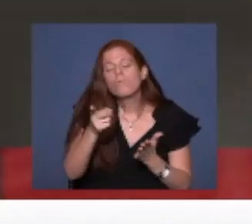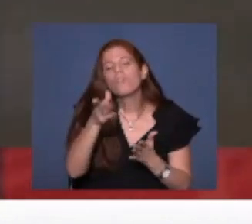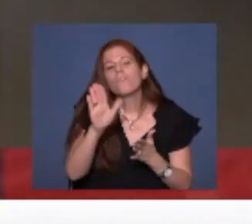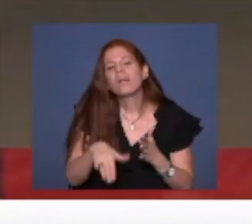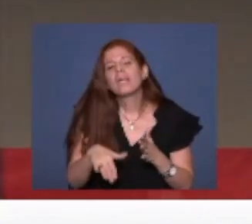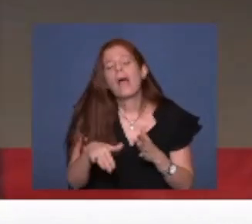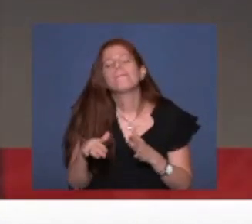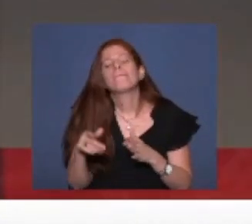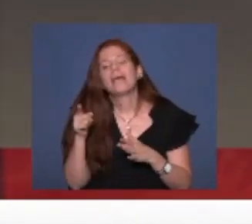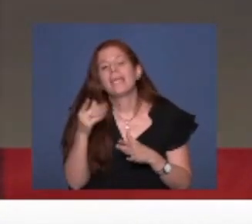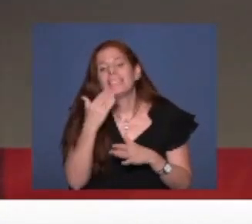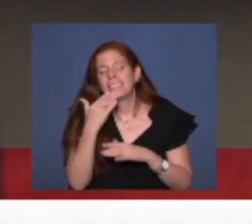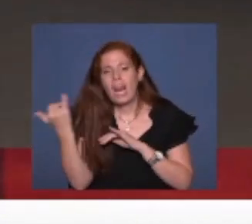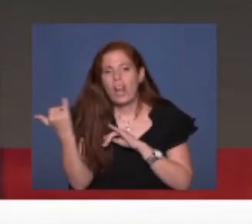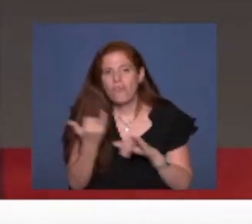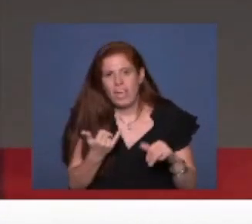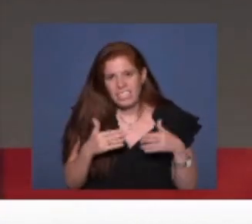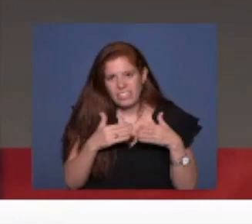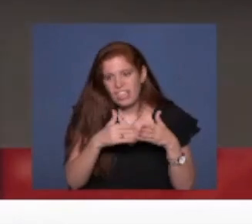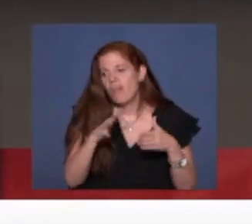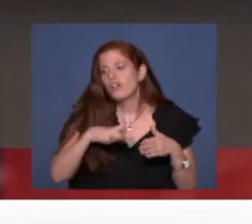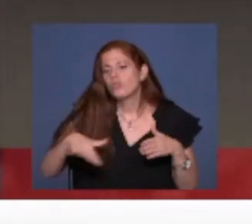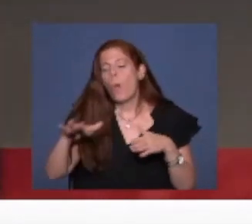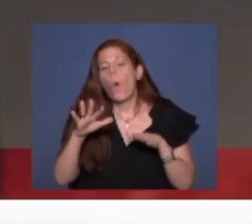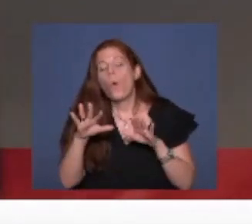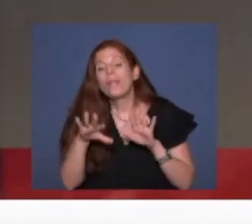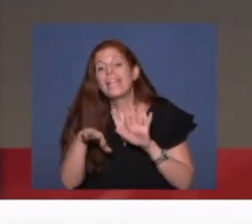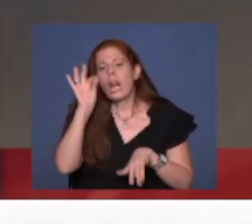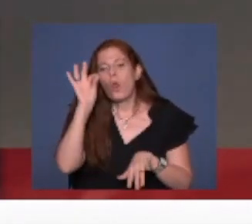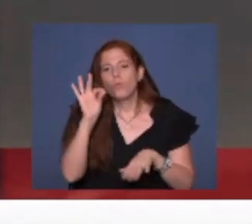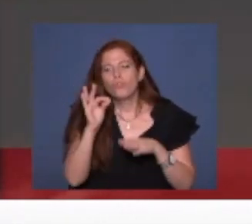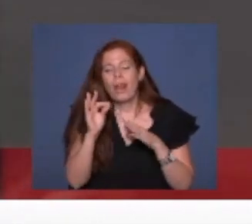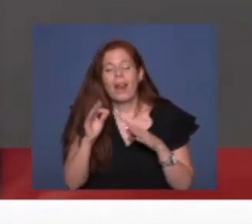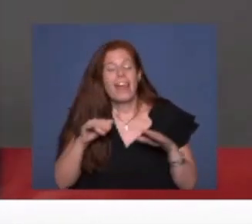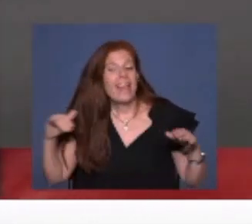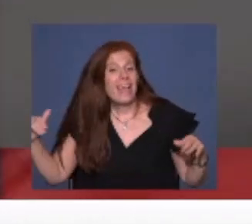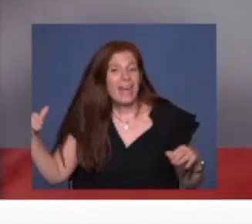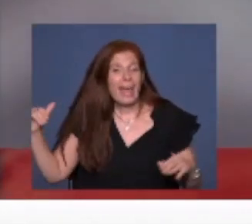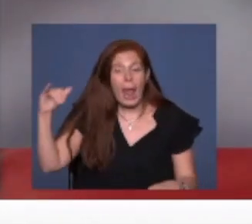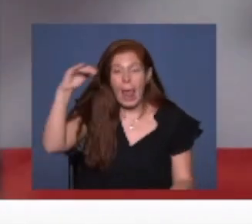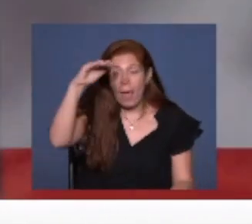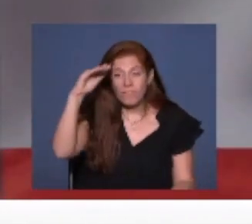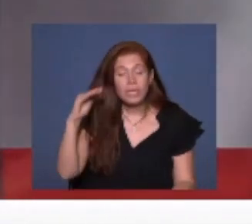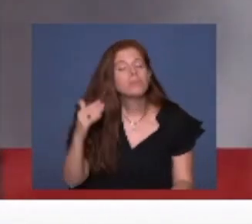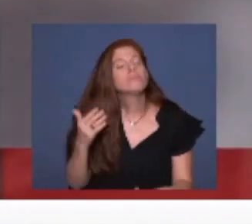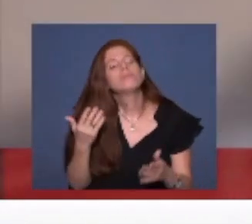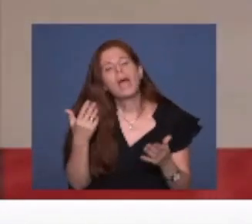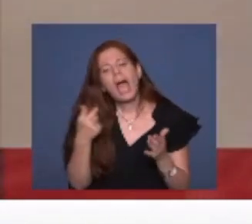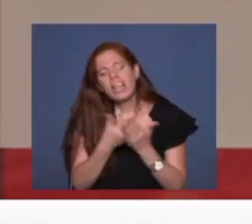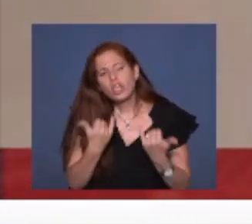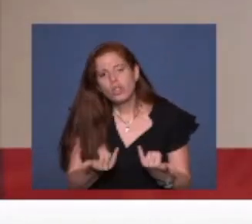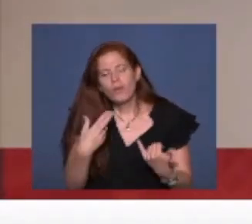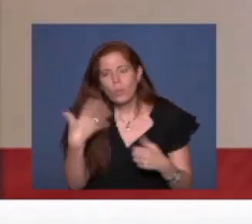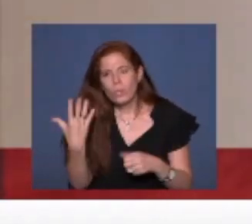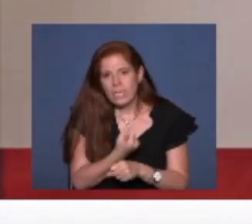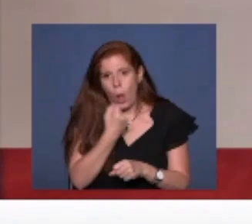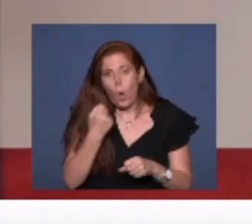and until now there have been successes with all the launches from Yemen, but this one was not identified and there was no warning.